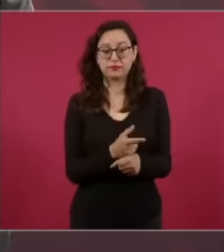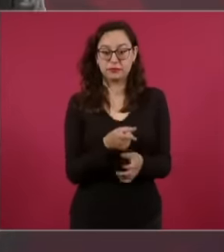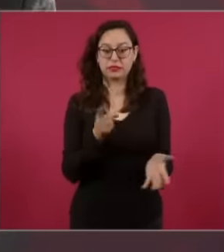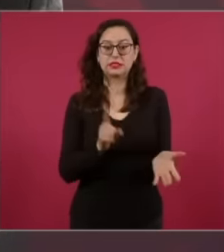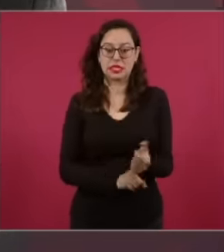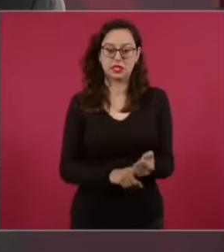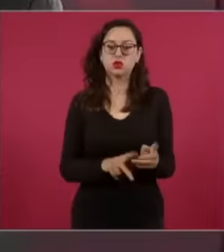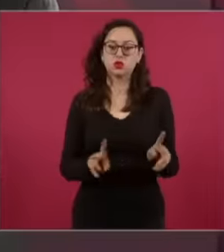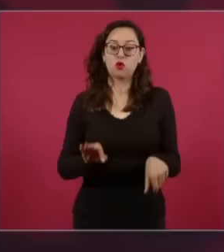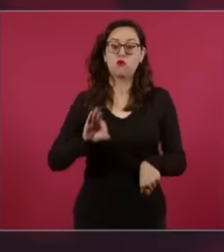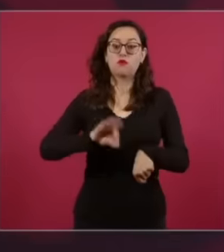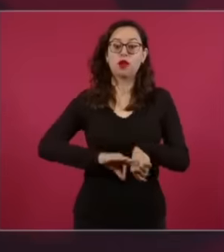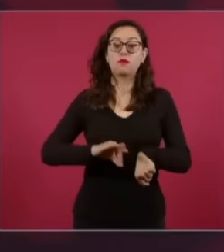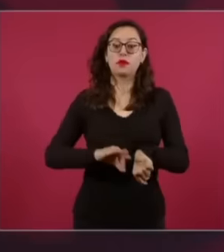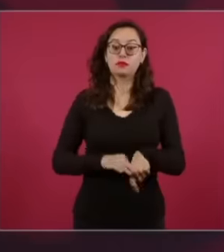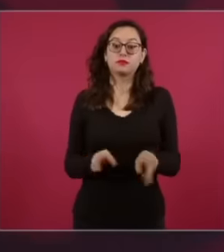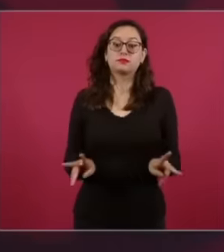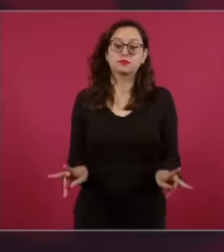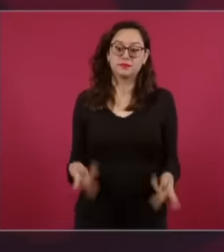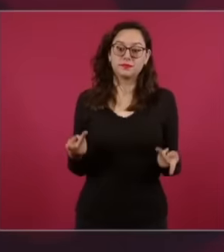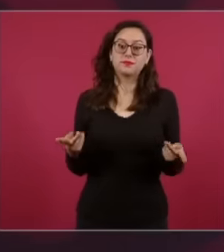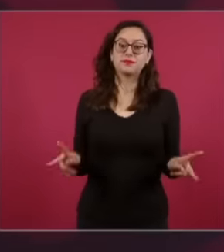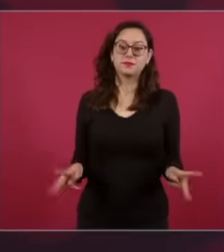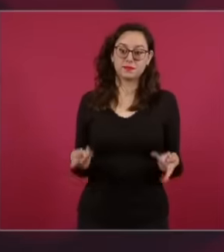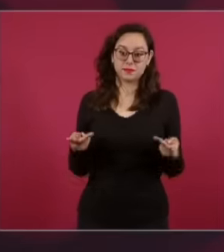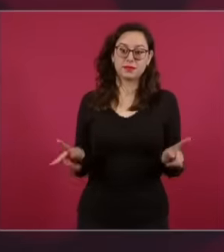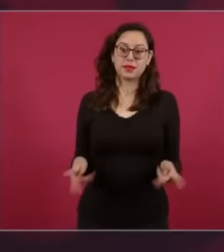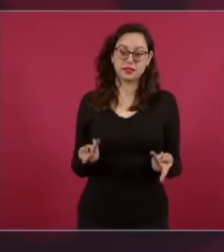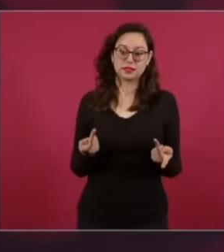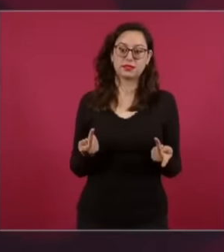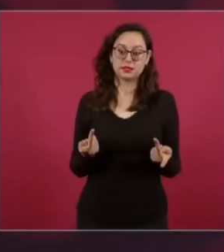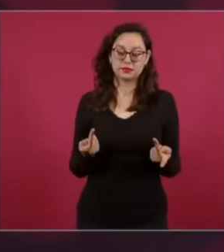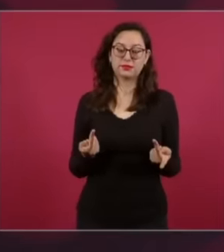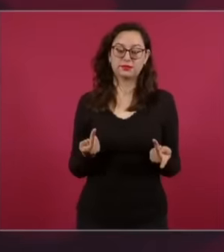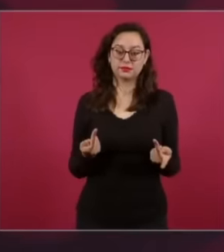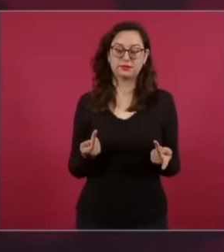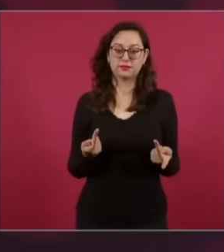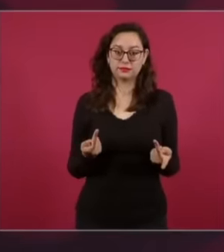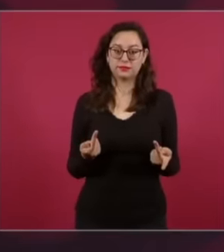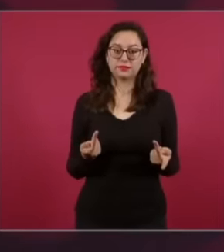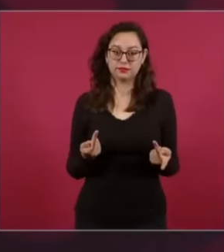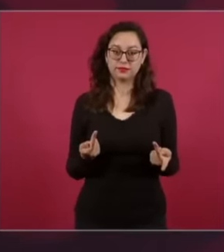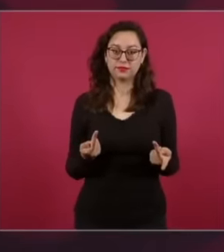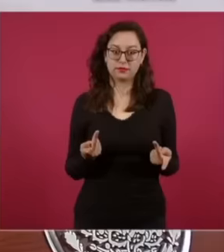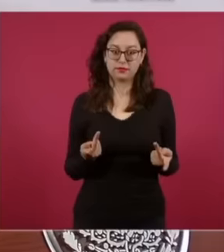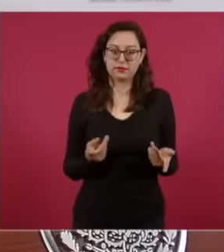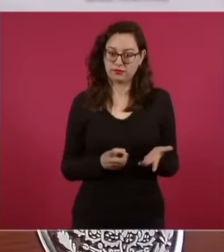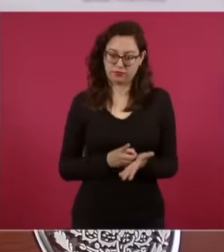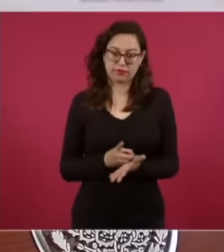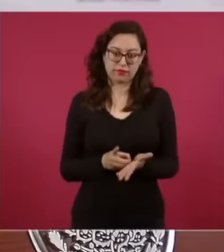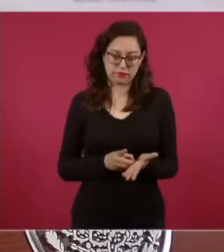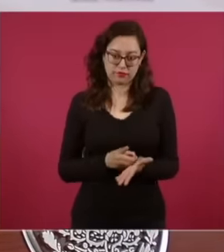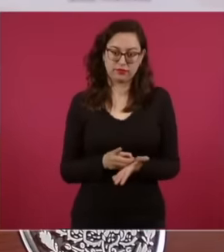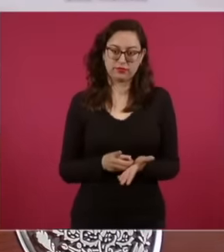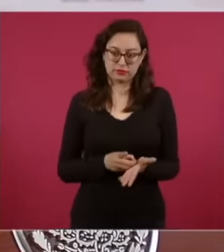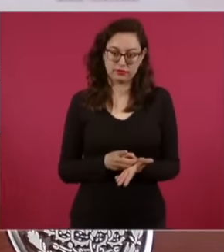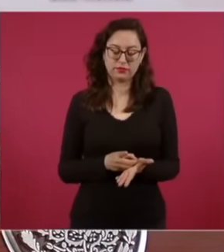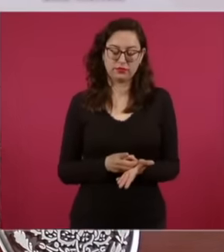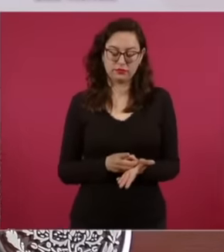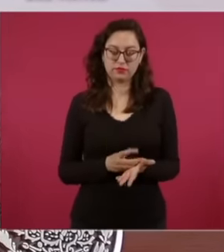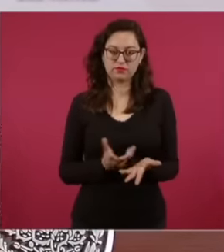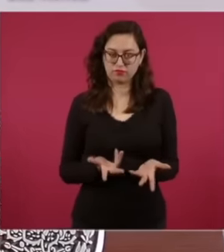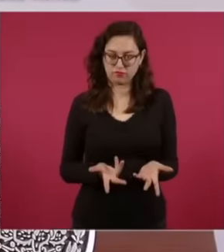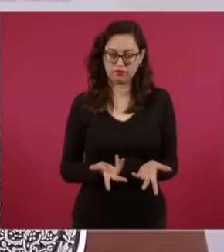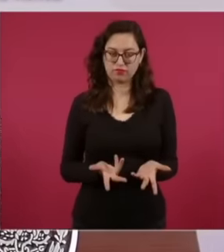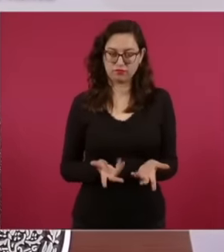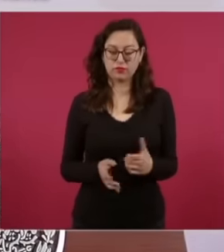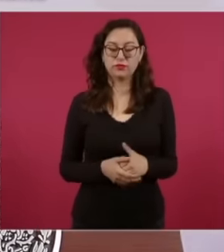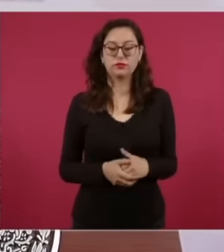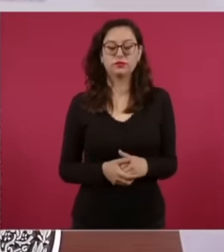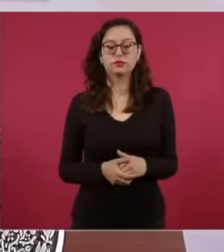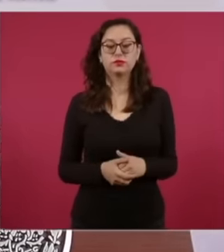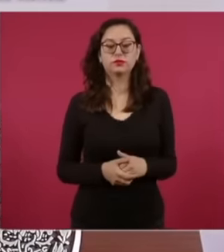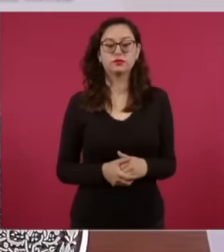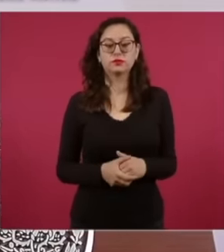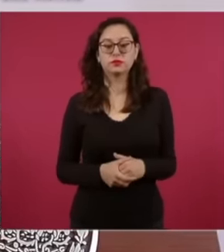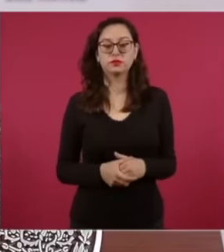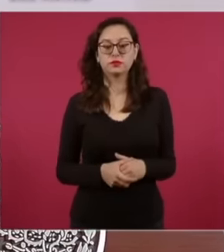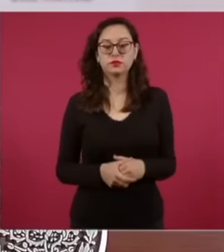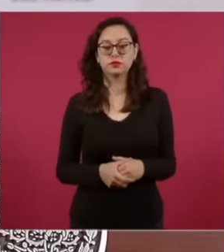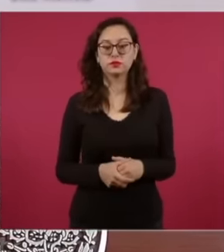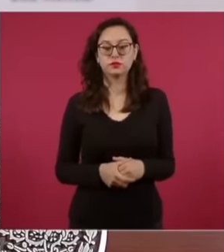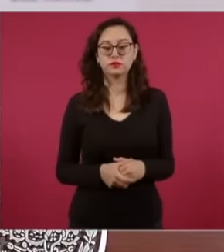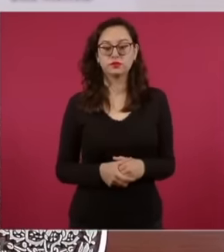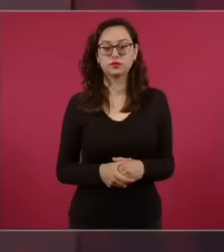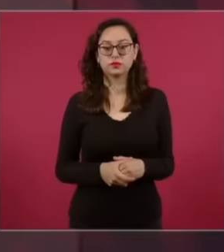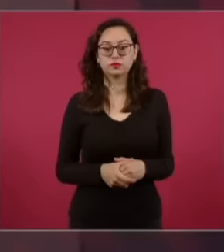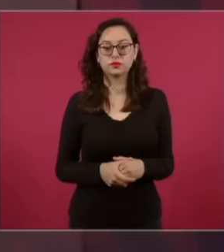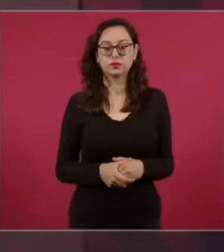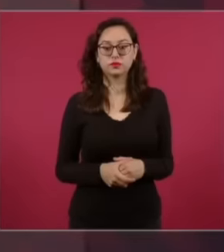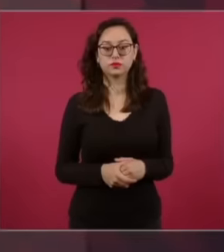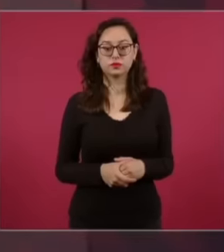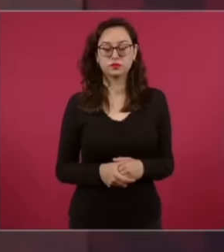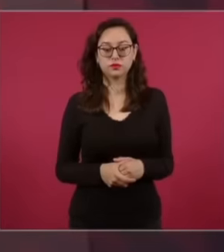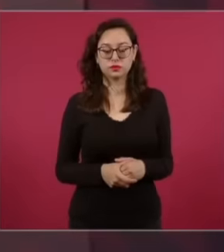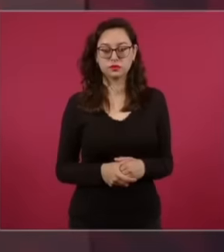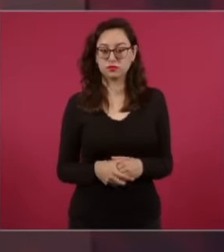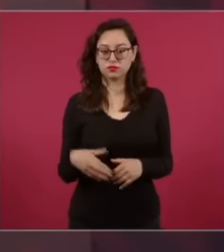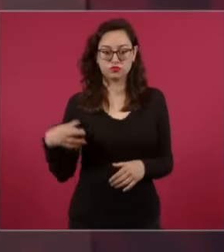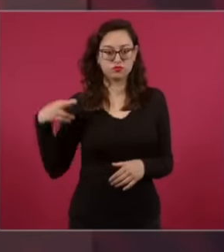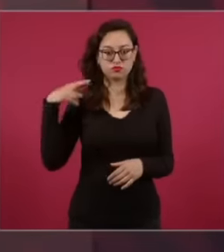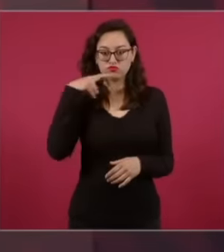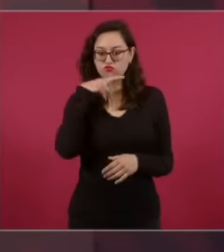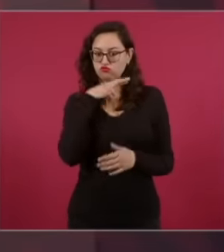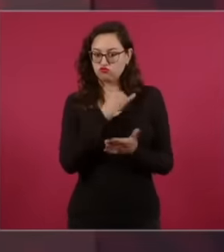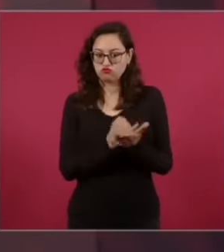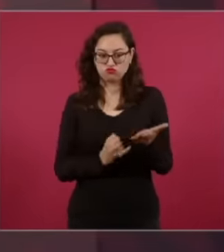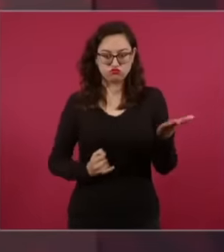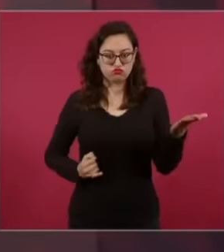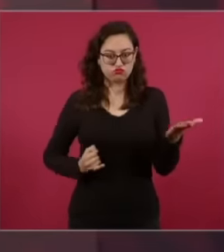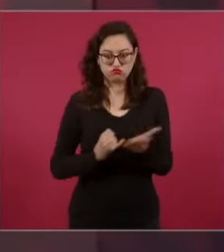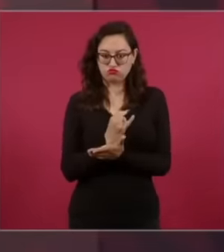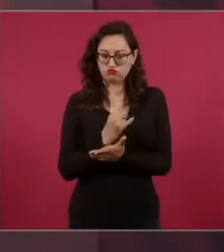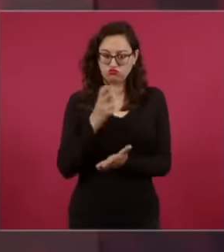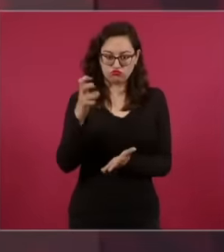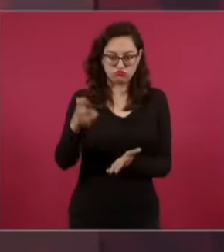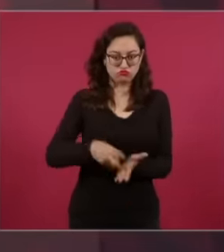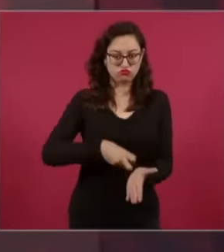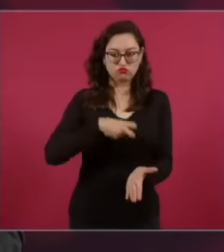of certain drugs that were the equivalent of any chemical drug was allowed and action was taken on that.